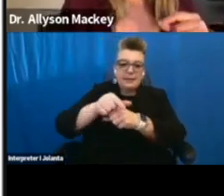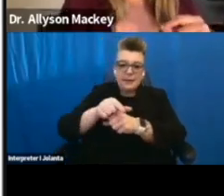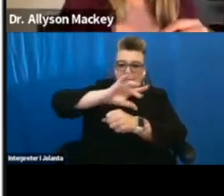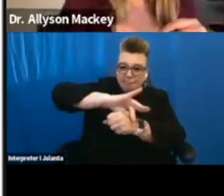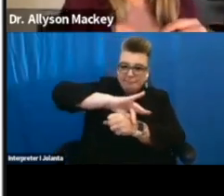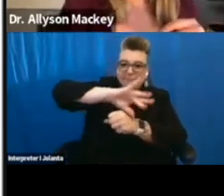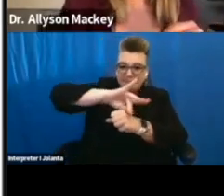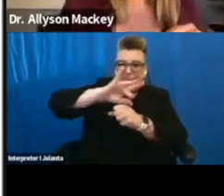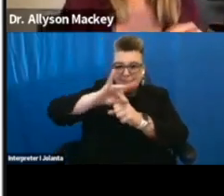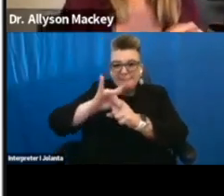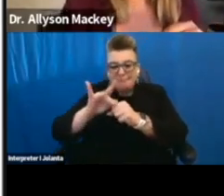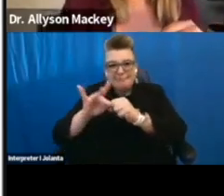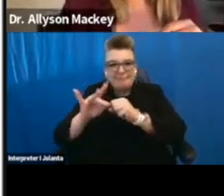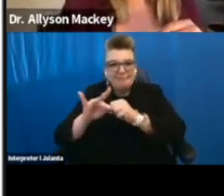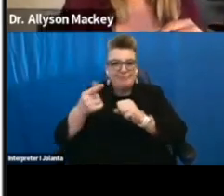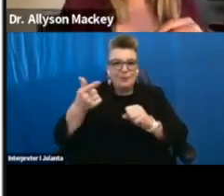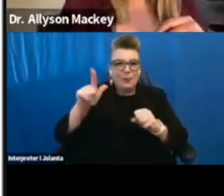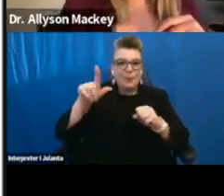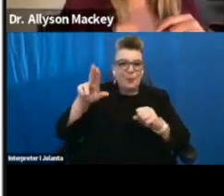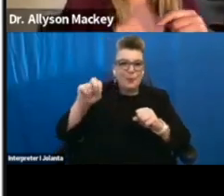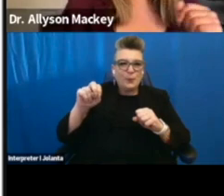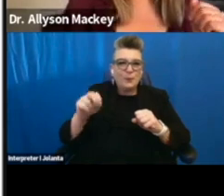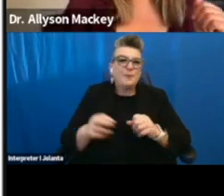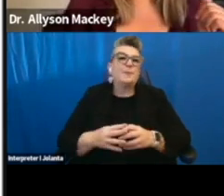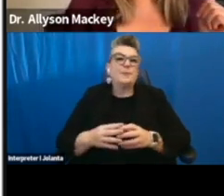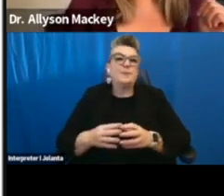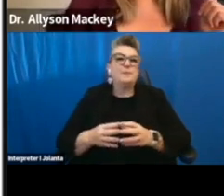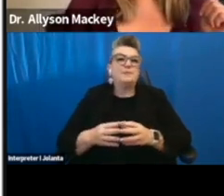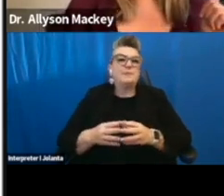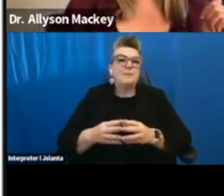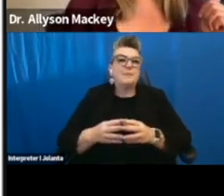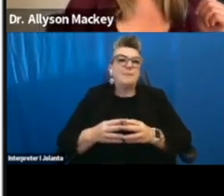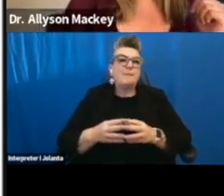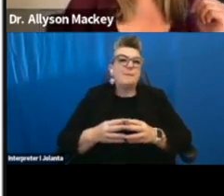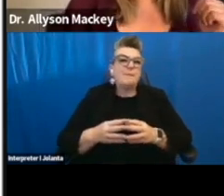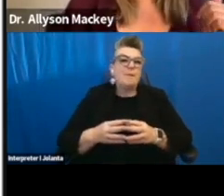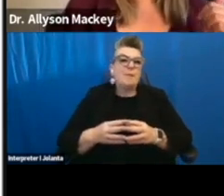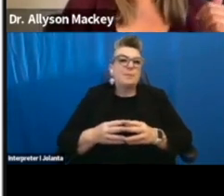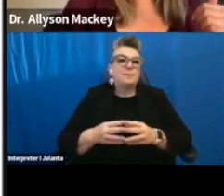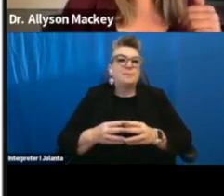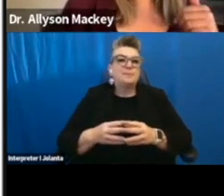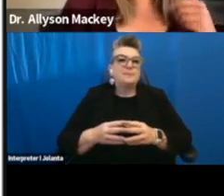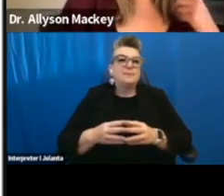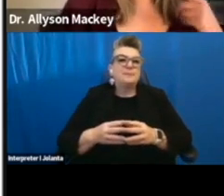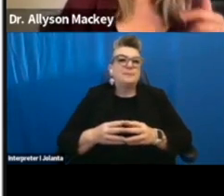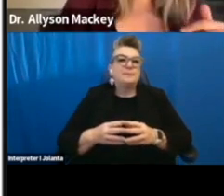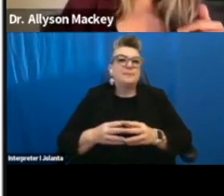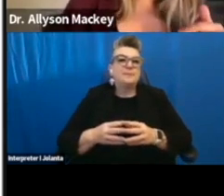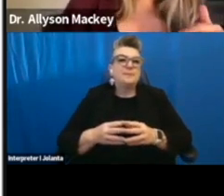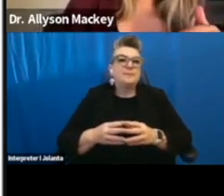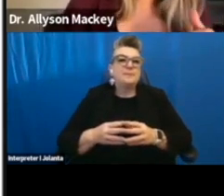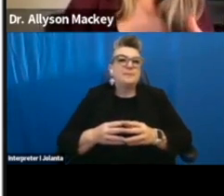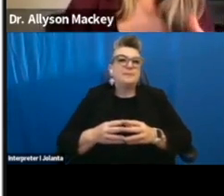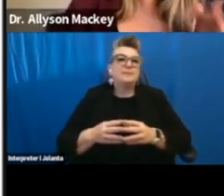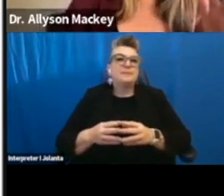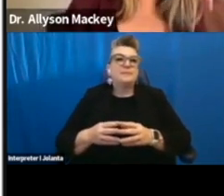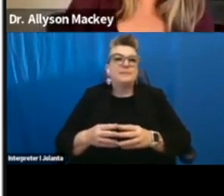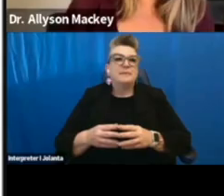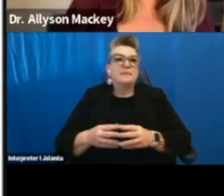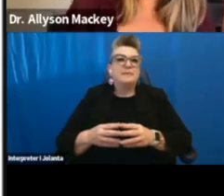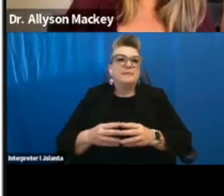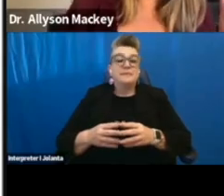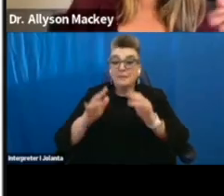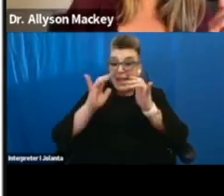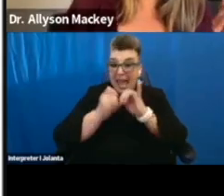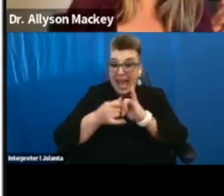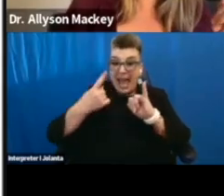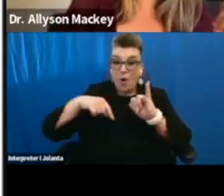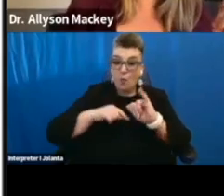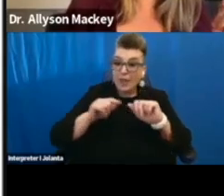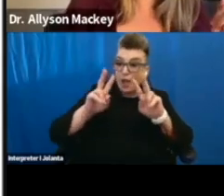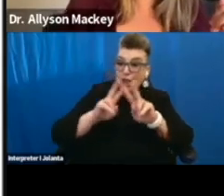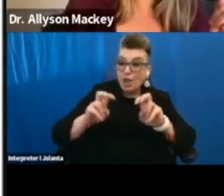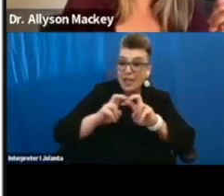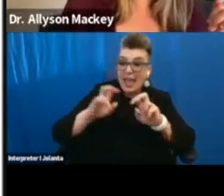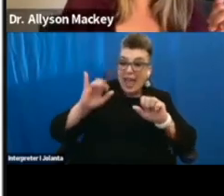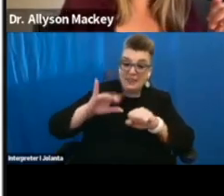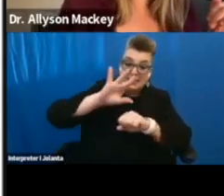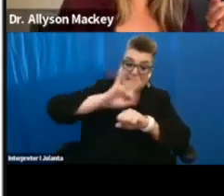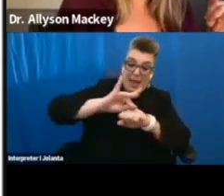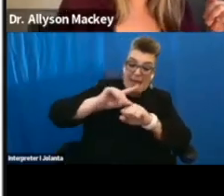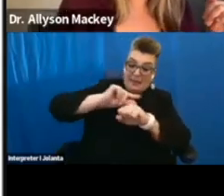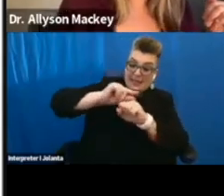myelination and the way we've been looking at myelination is a ratio of signal in T1 weighted